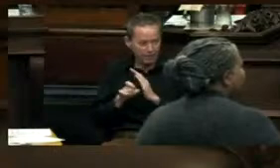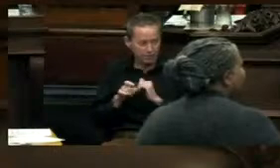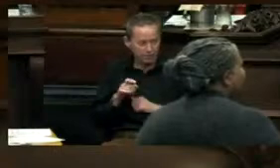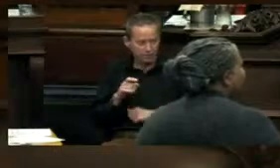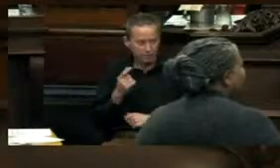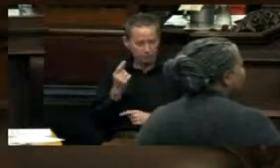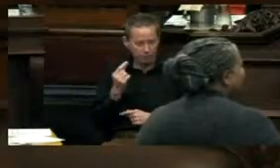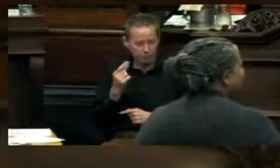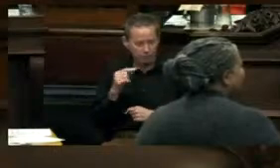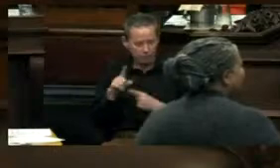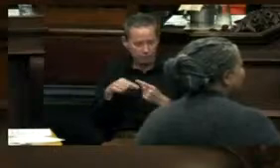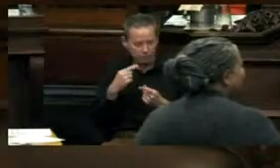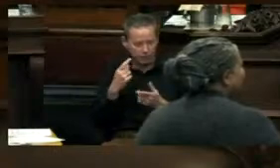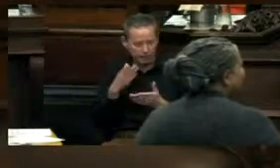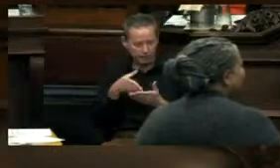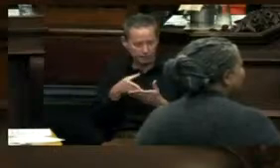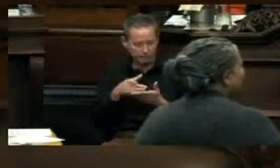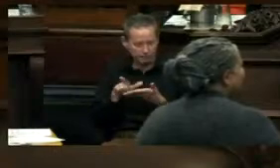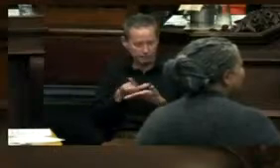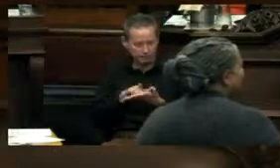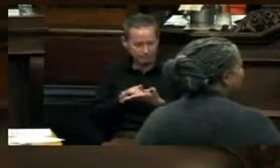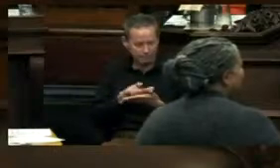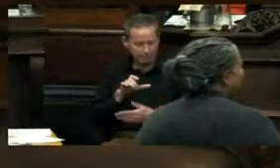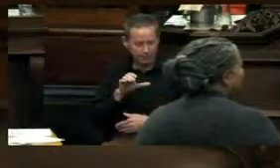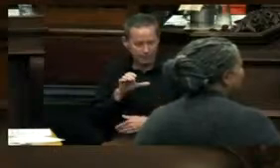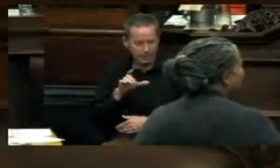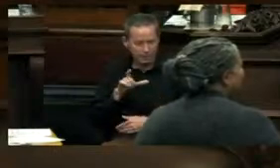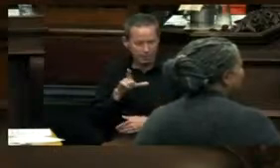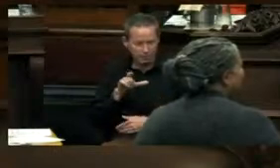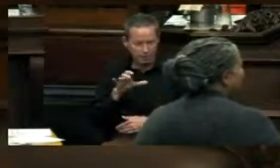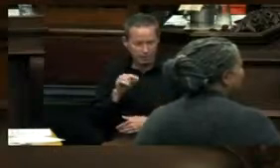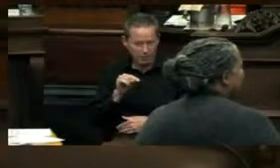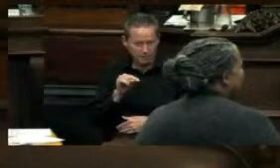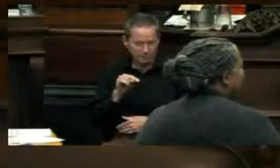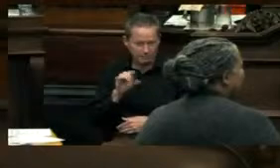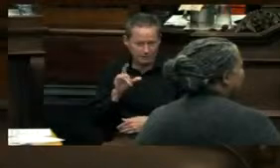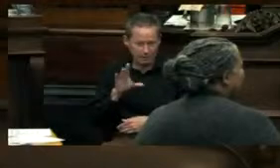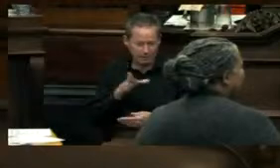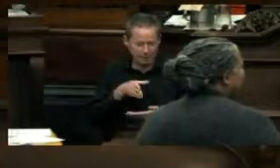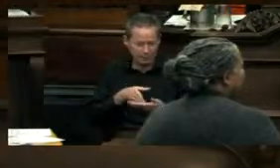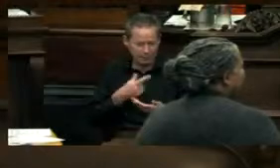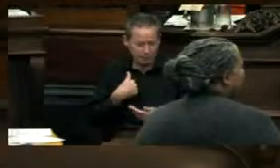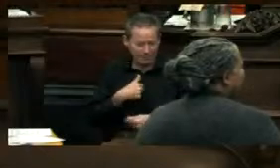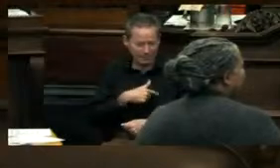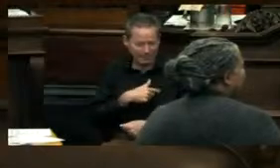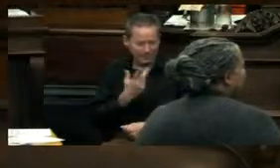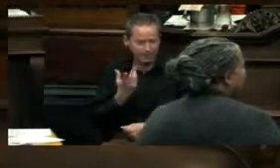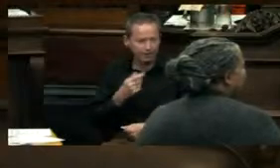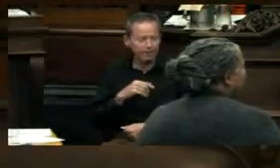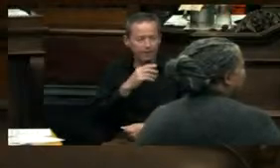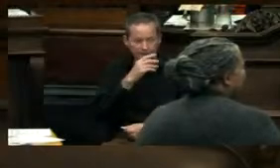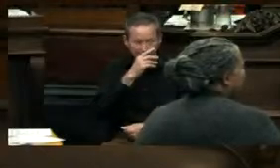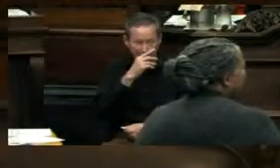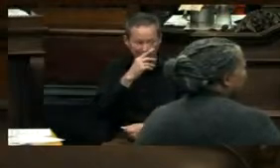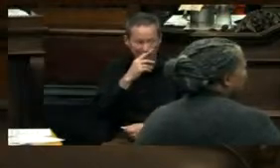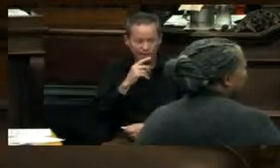me to say this. And I saw this coming, and I think I asked that question, what are we going to do when we get to this space